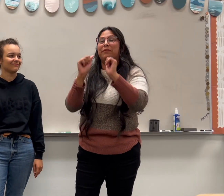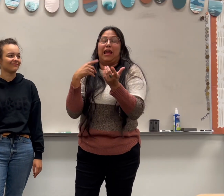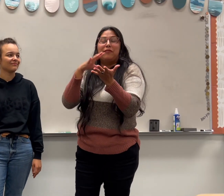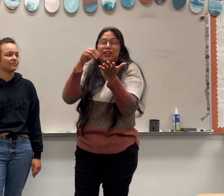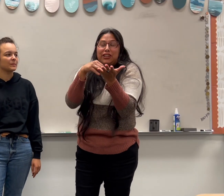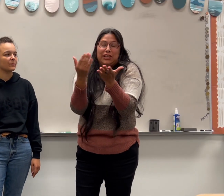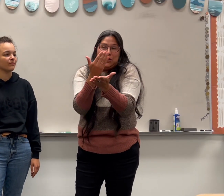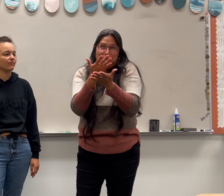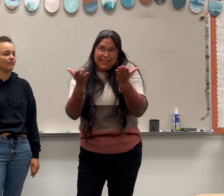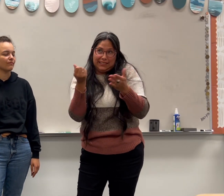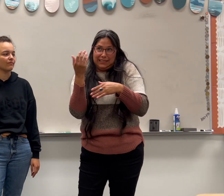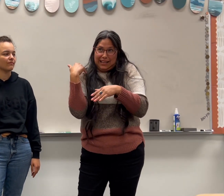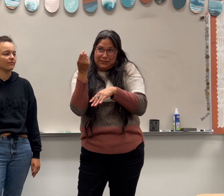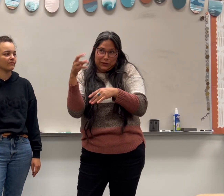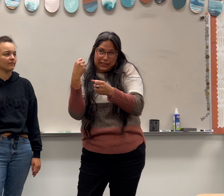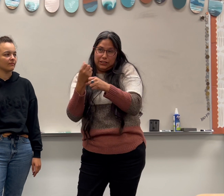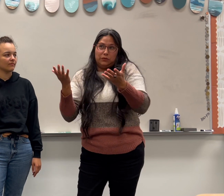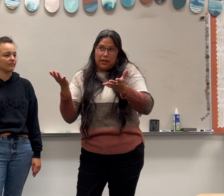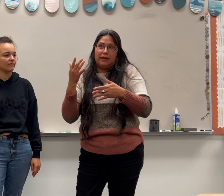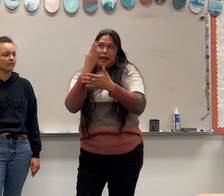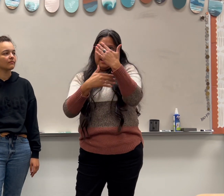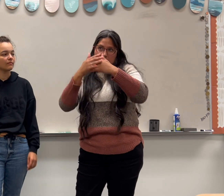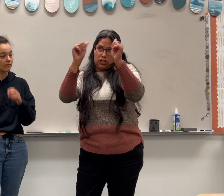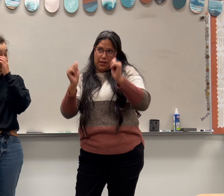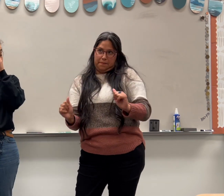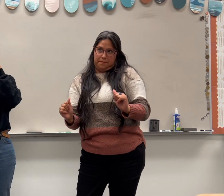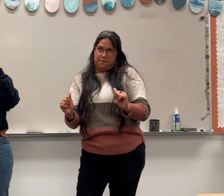so what we've been focusing on a lot is learning do new handshapes for the last several years